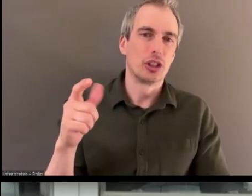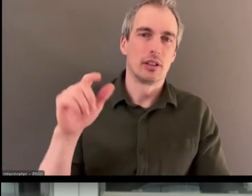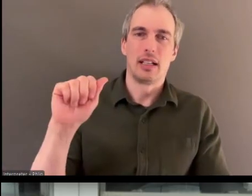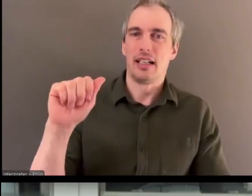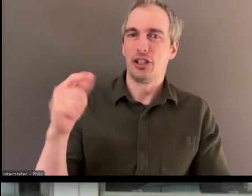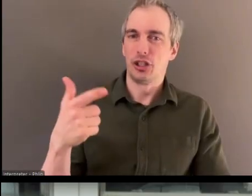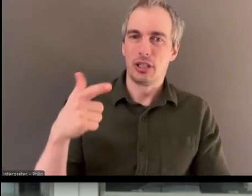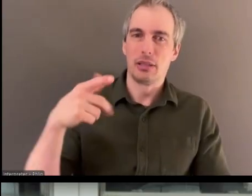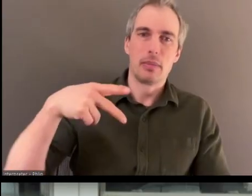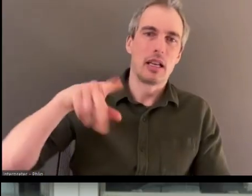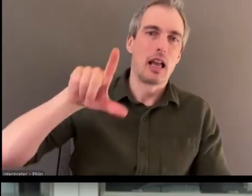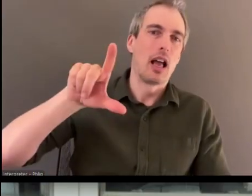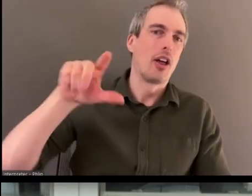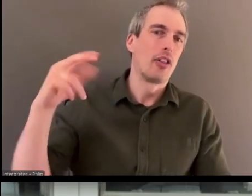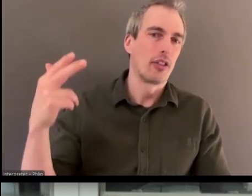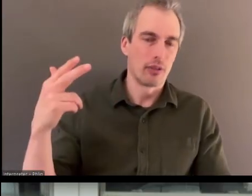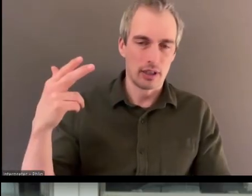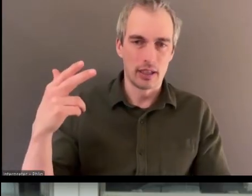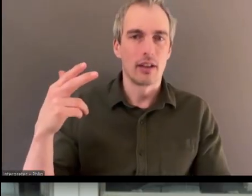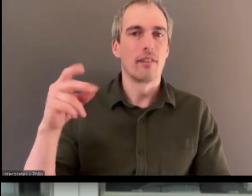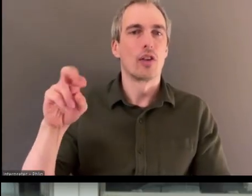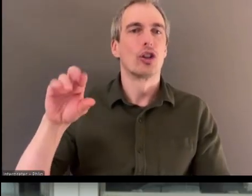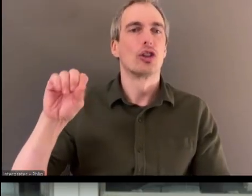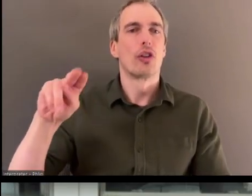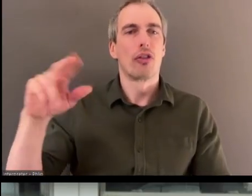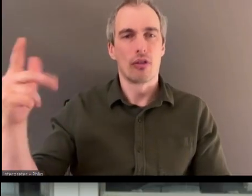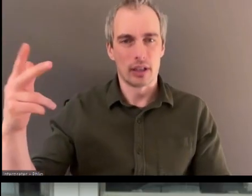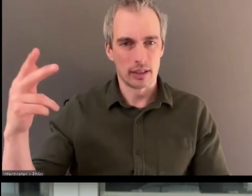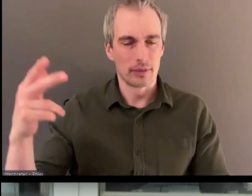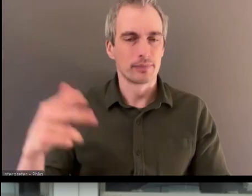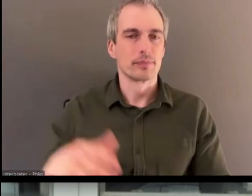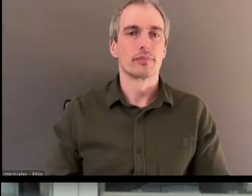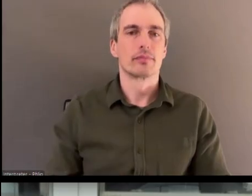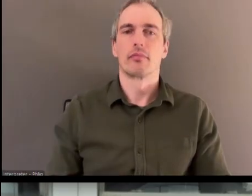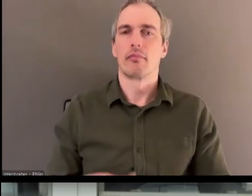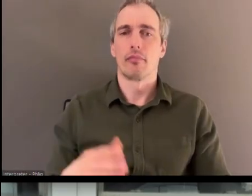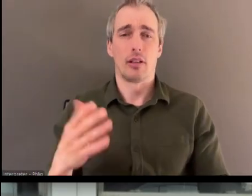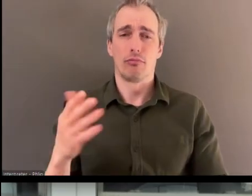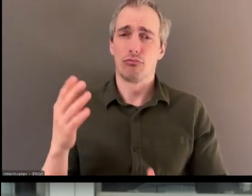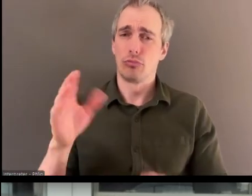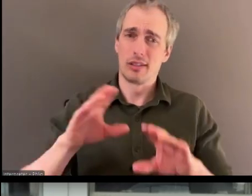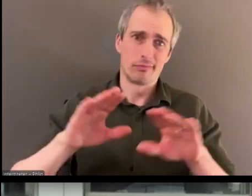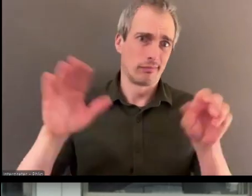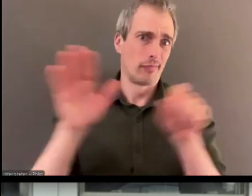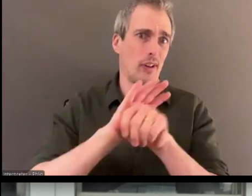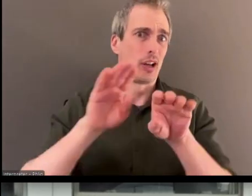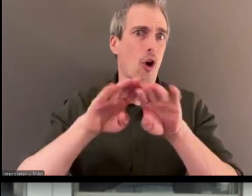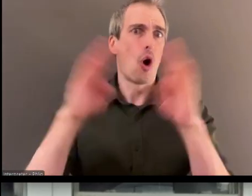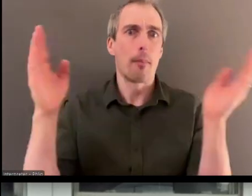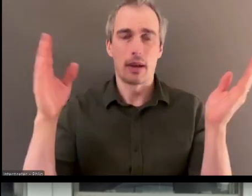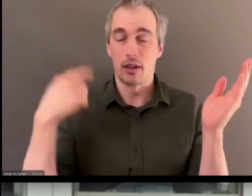Pretty radically open source. We're rolling it out at UIC as we speak. Then we're rolling it out to different partners.